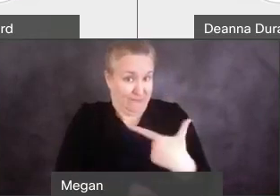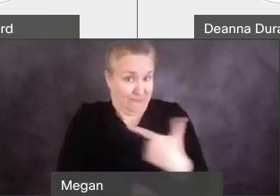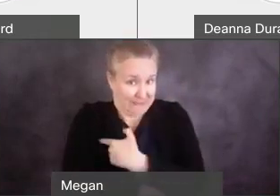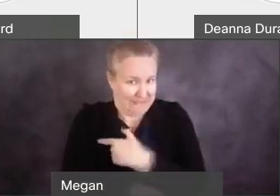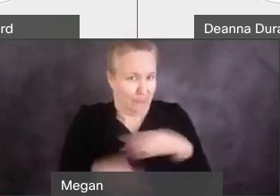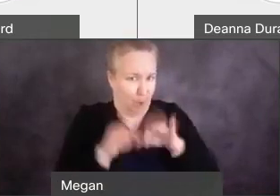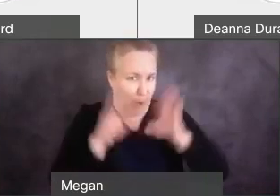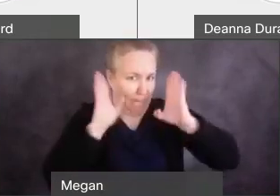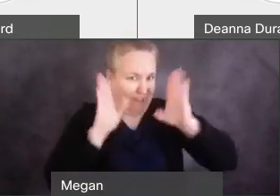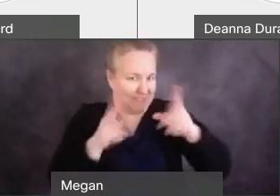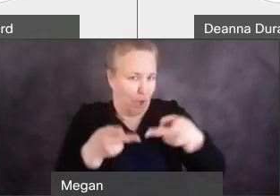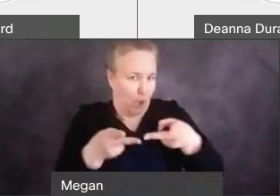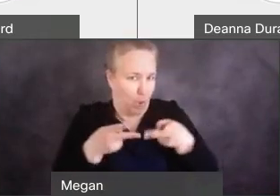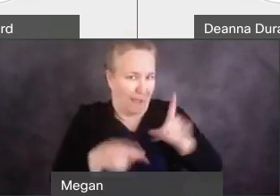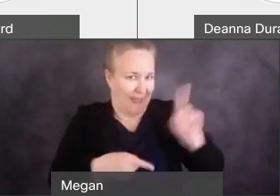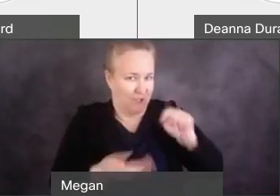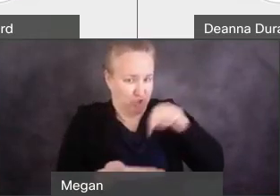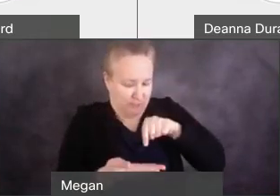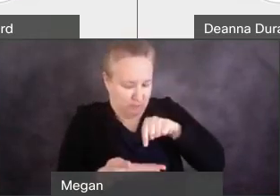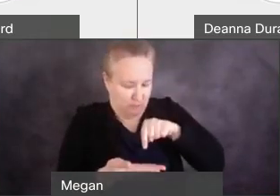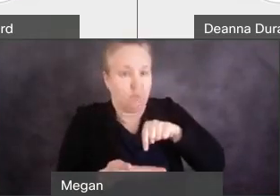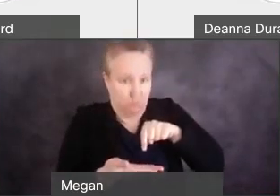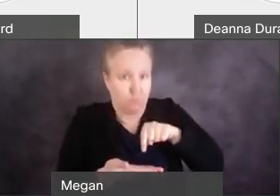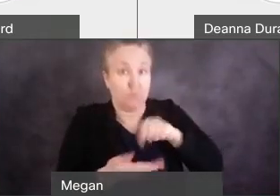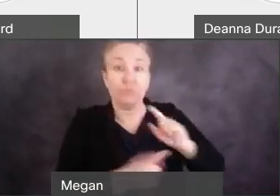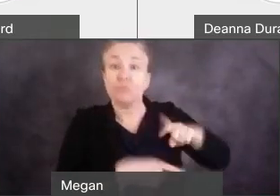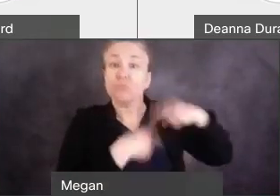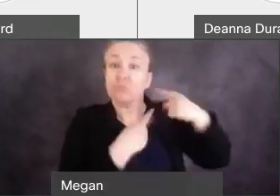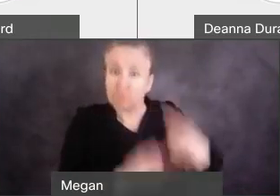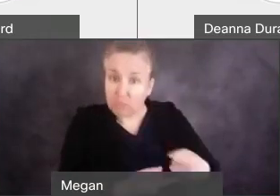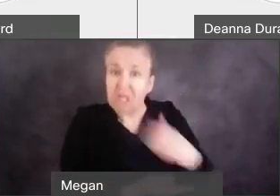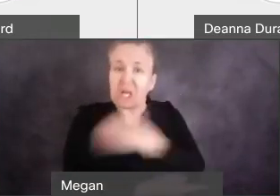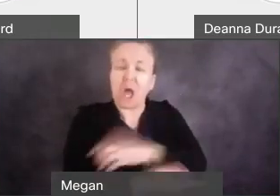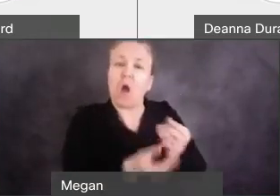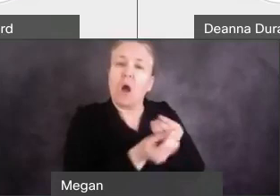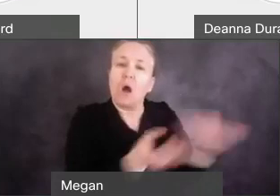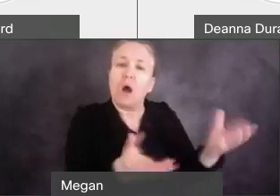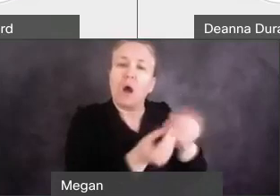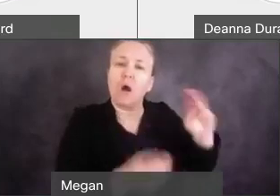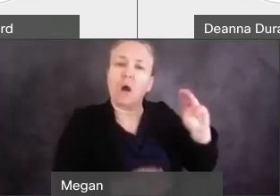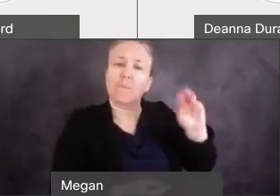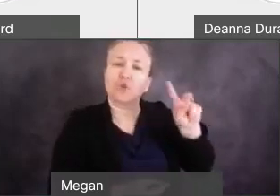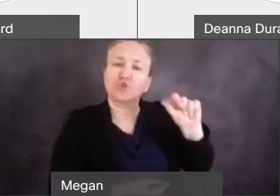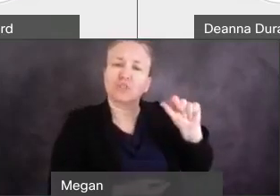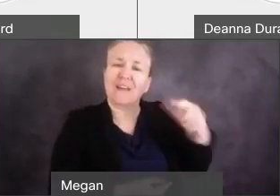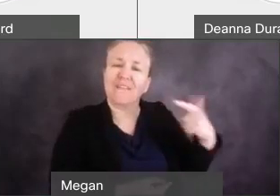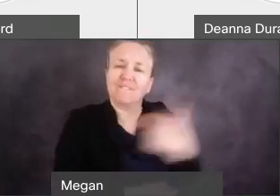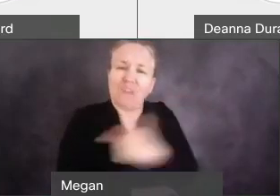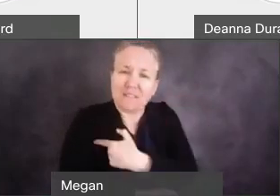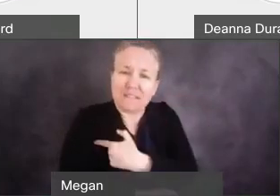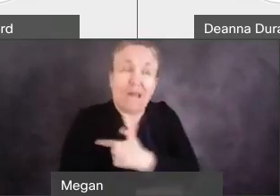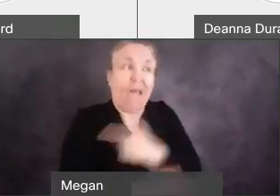point, we have been giving the Moderna vaccine at our clinics. Due to Moderna's supply issues, we are